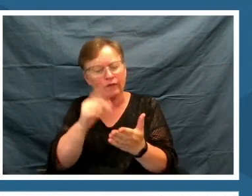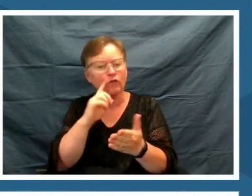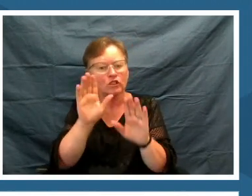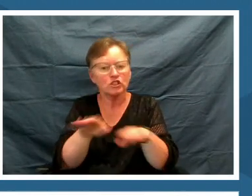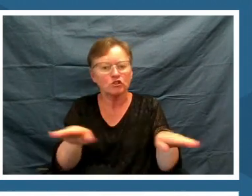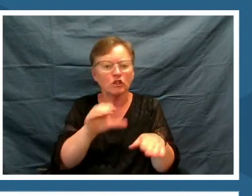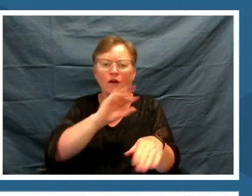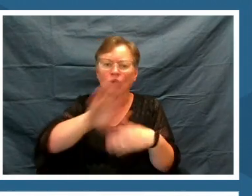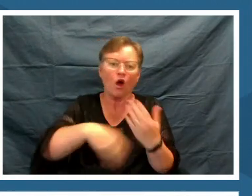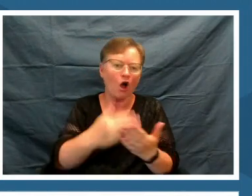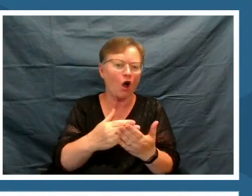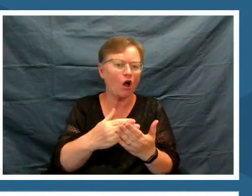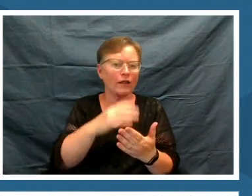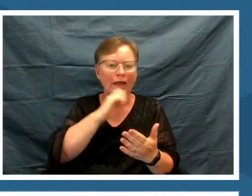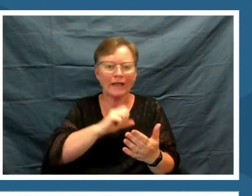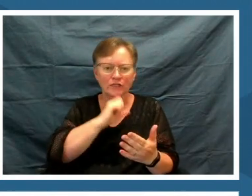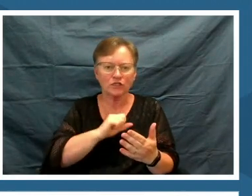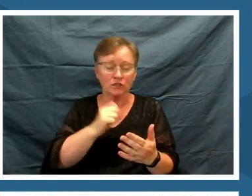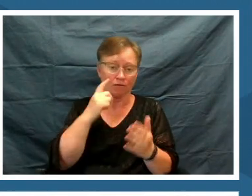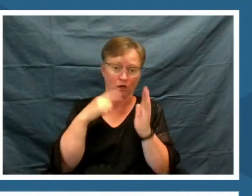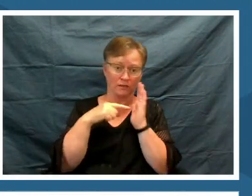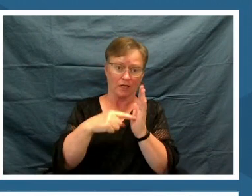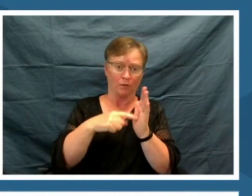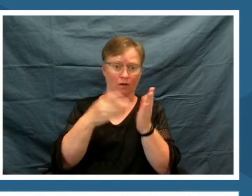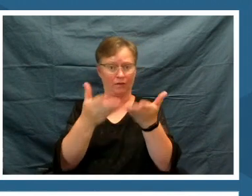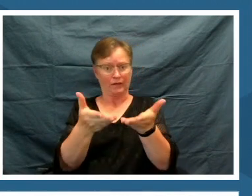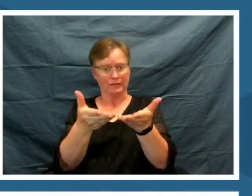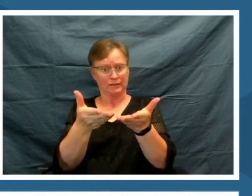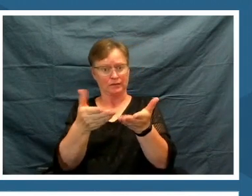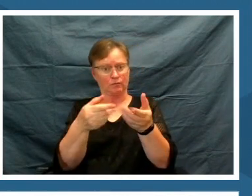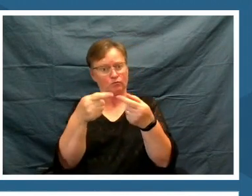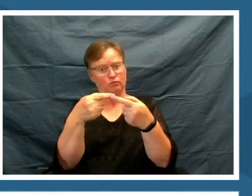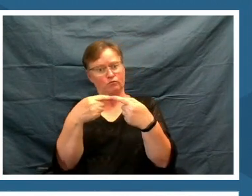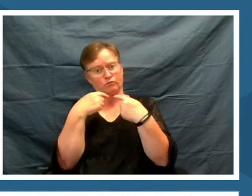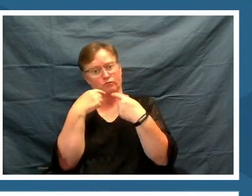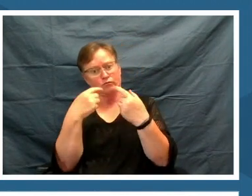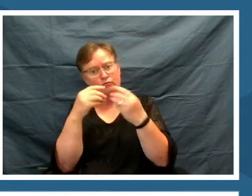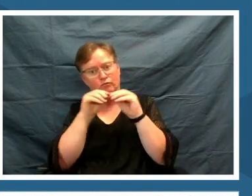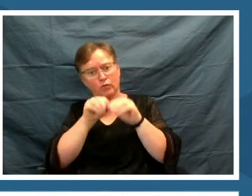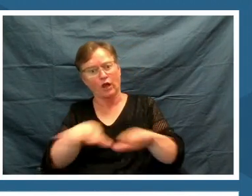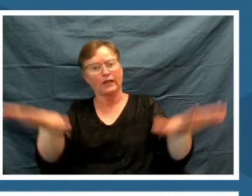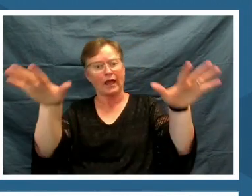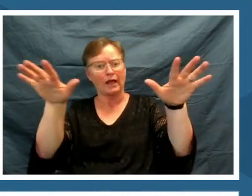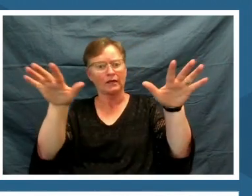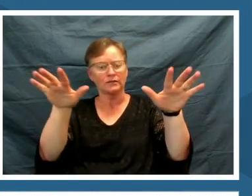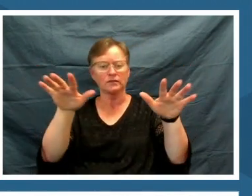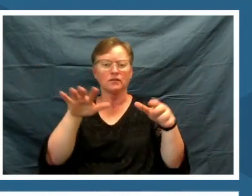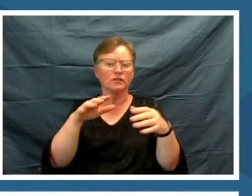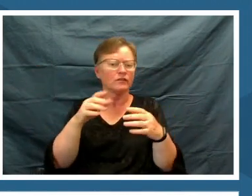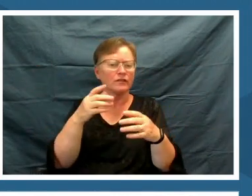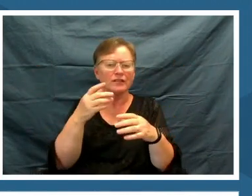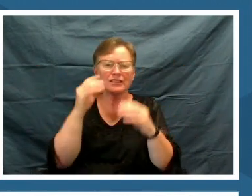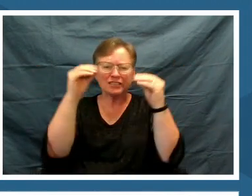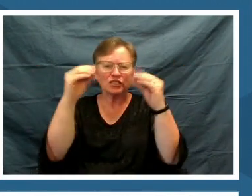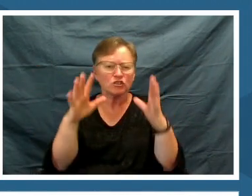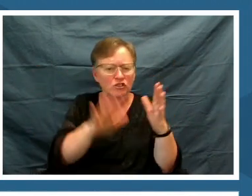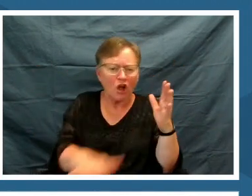being viewed by teachers from across the united states including alaska hawaii